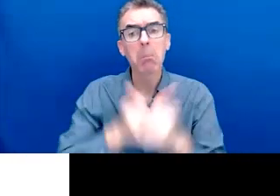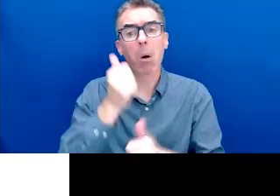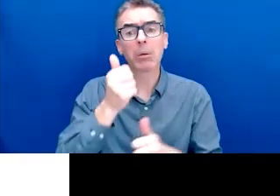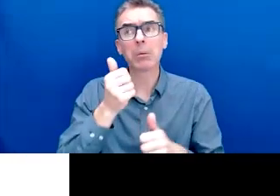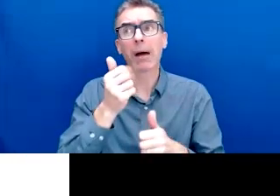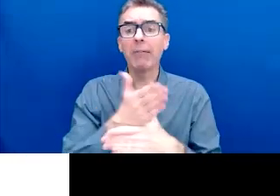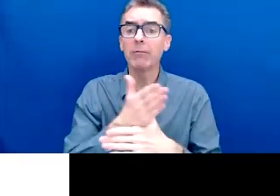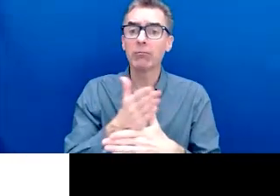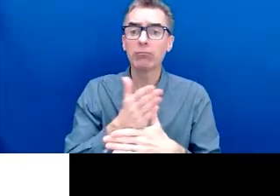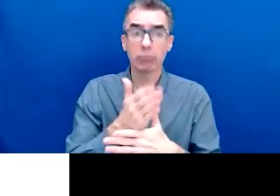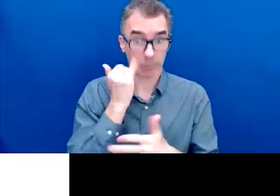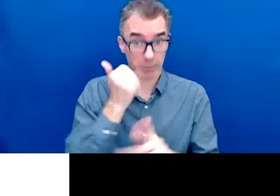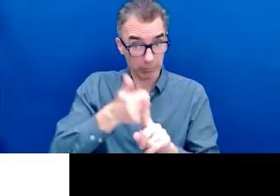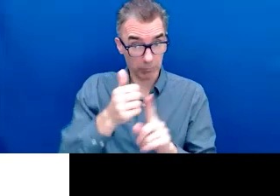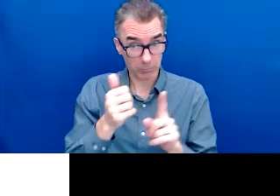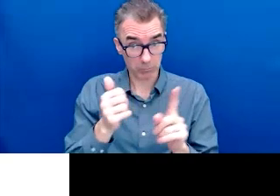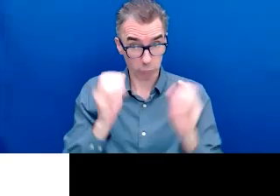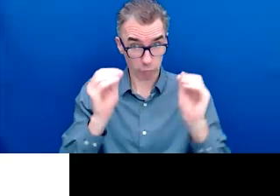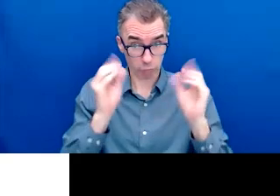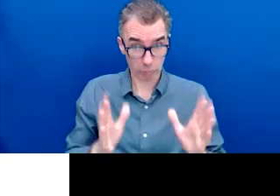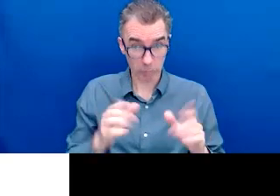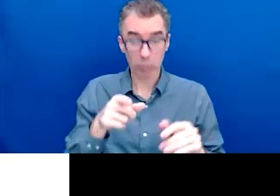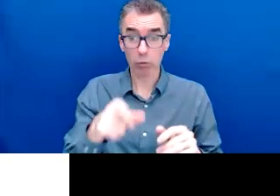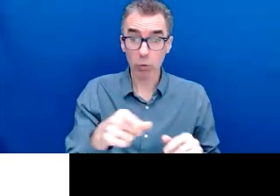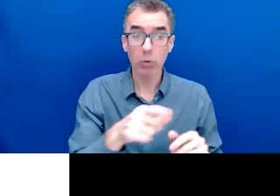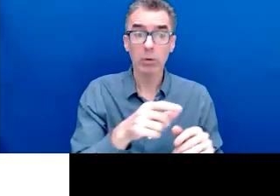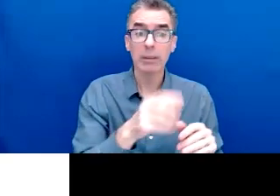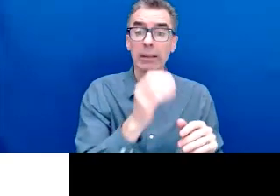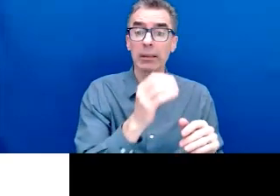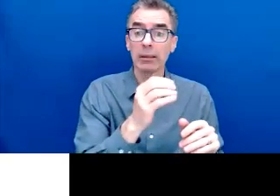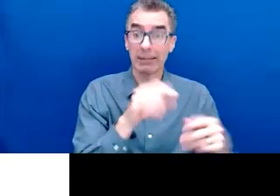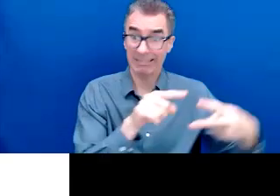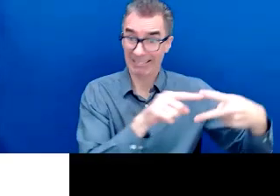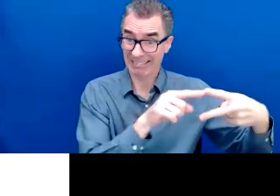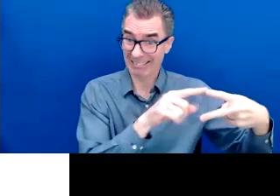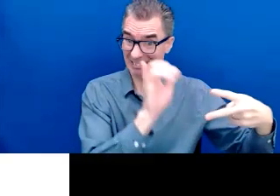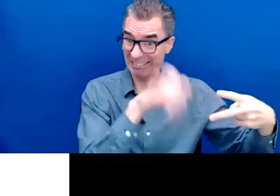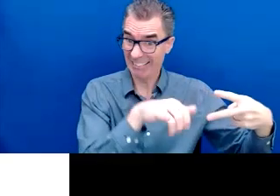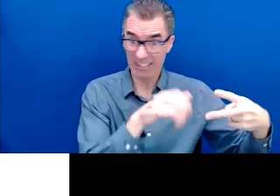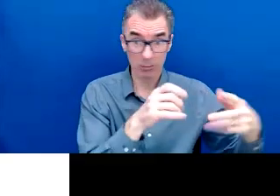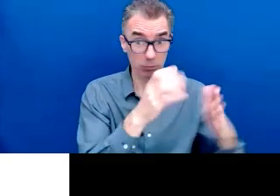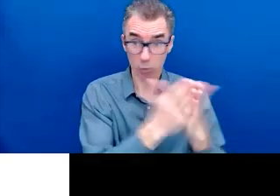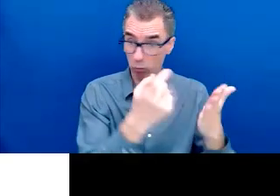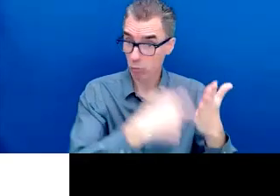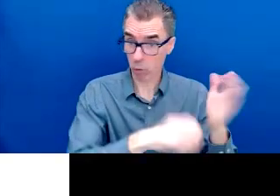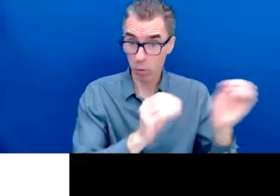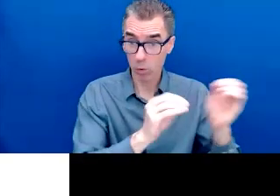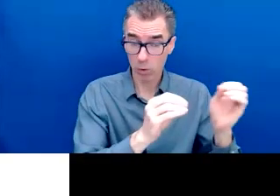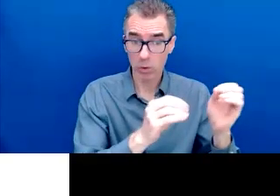instructor and you're offering a zero textbook cost course, you go into Follett Discover Hub